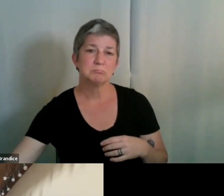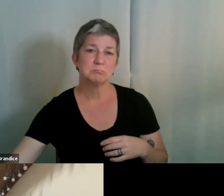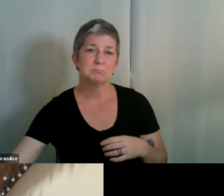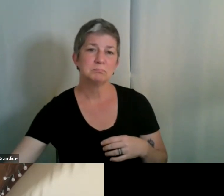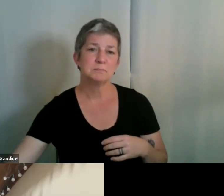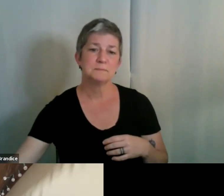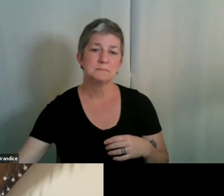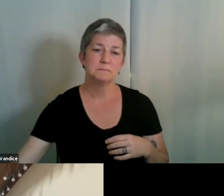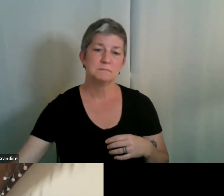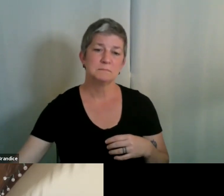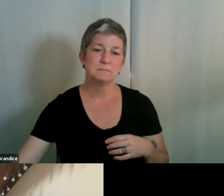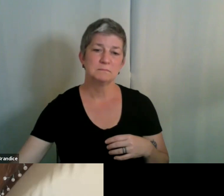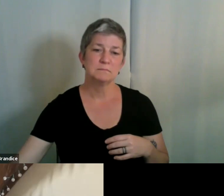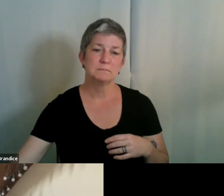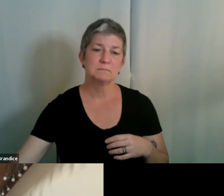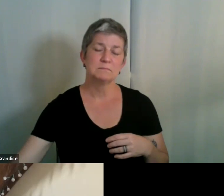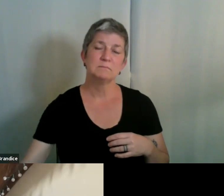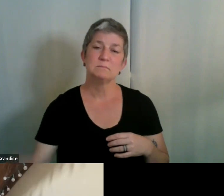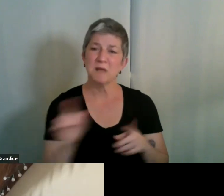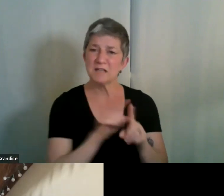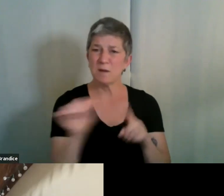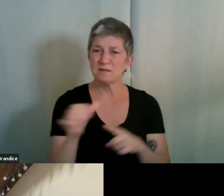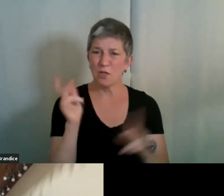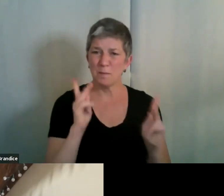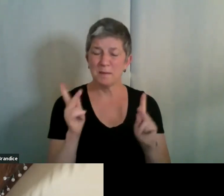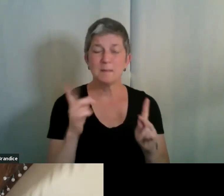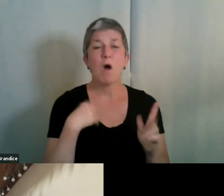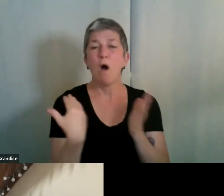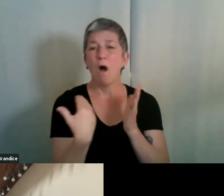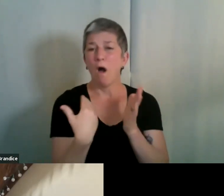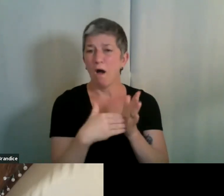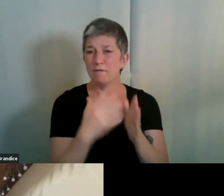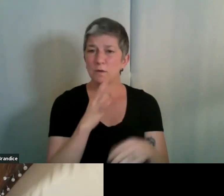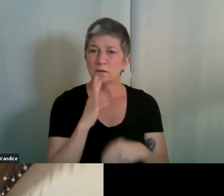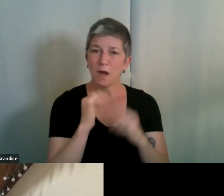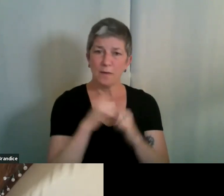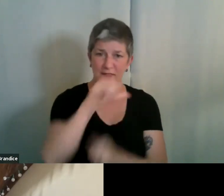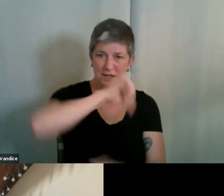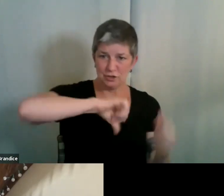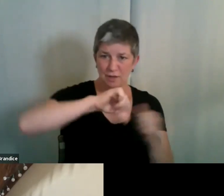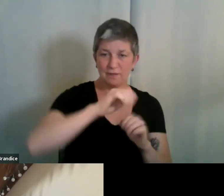well as other people, because a lot of times we talk amongst ourselves, so like organizations, people that have